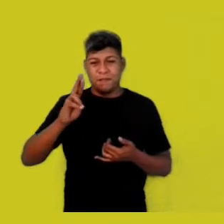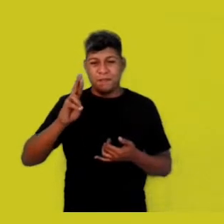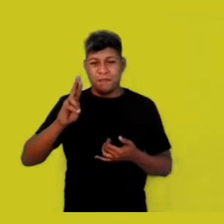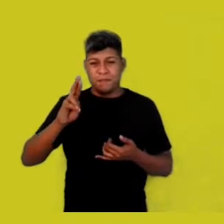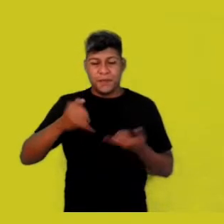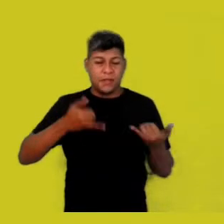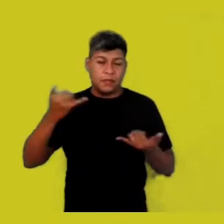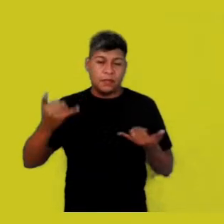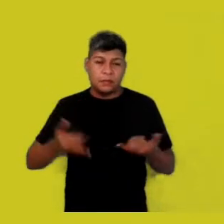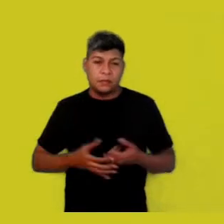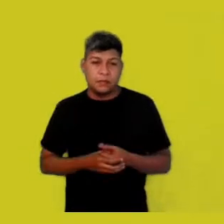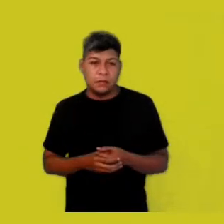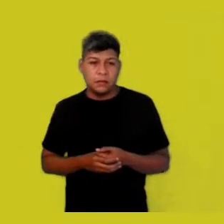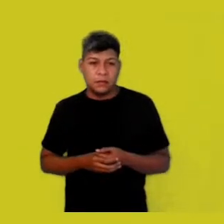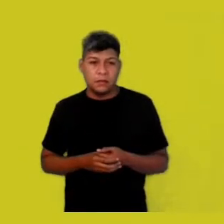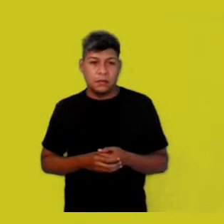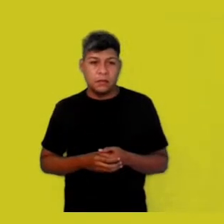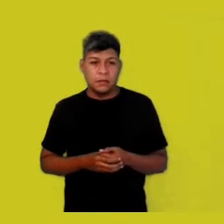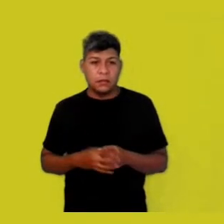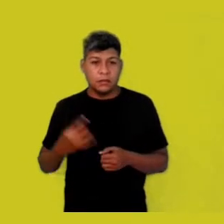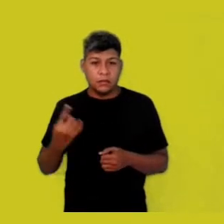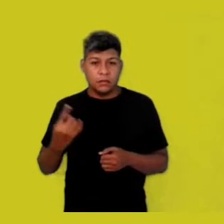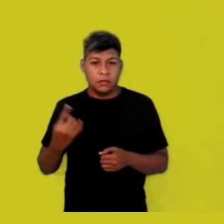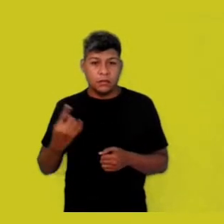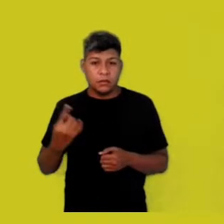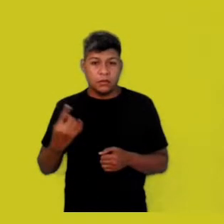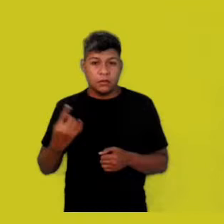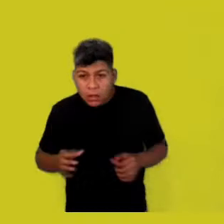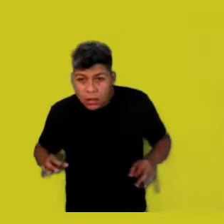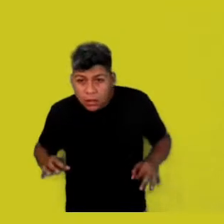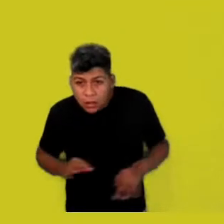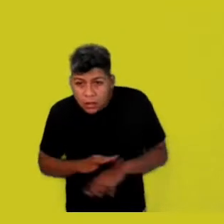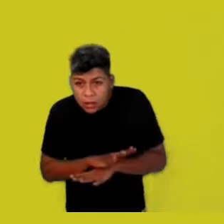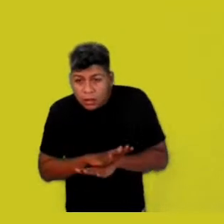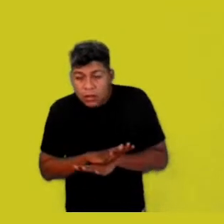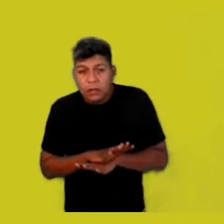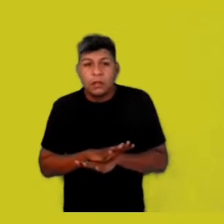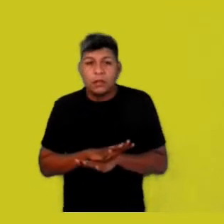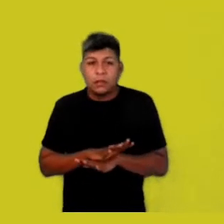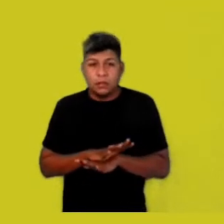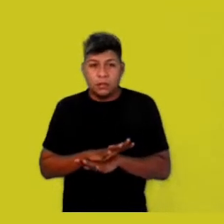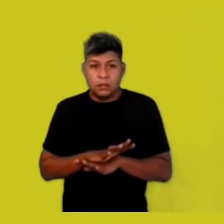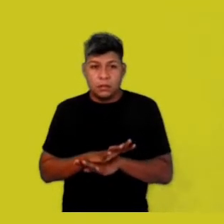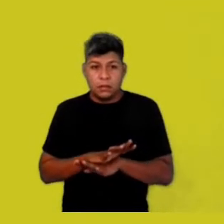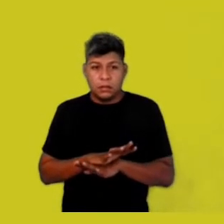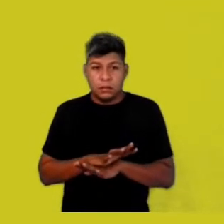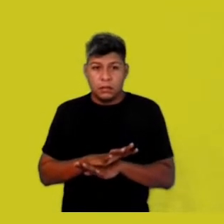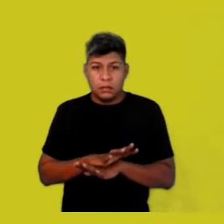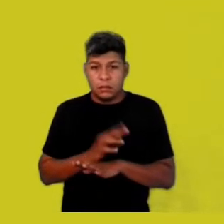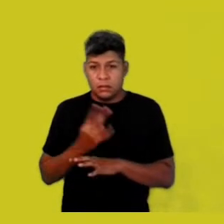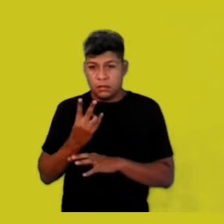Well, we are approaching the last half hour, 20 minutes.